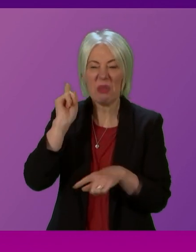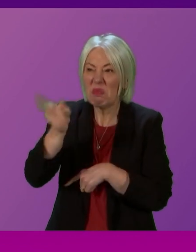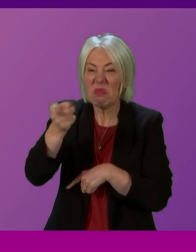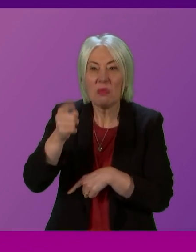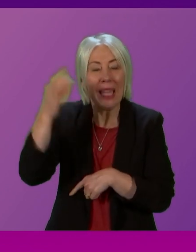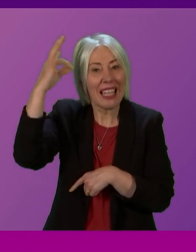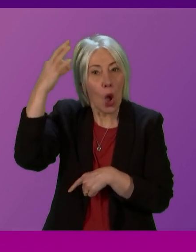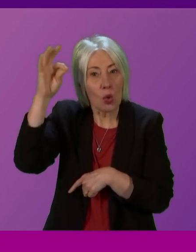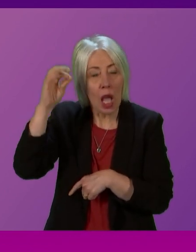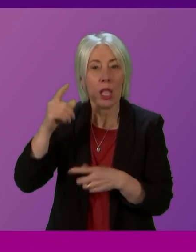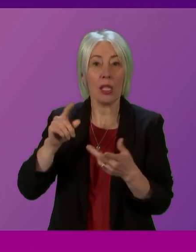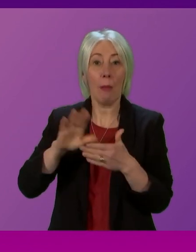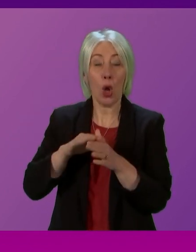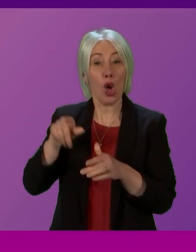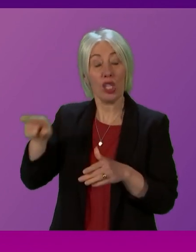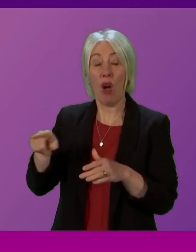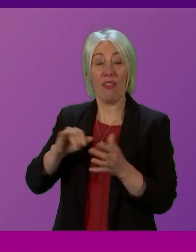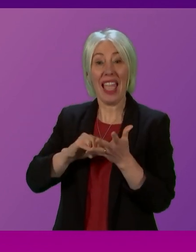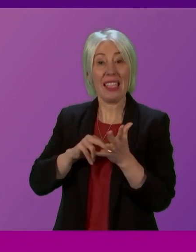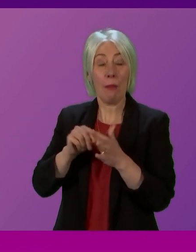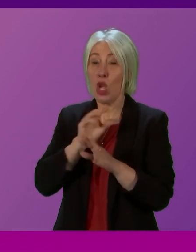because of SNP underfunding.